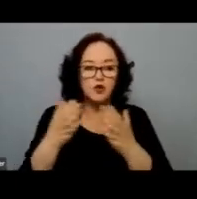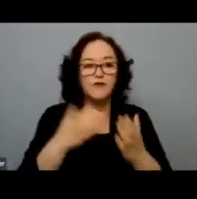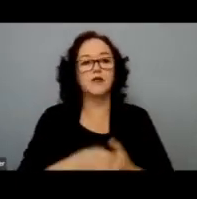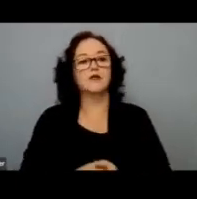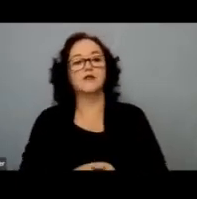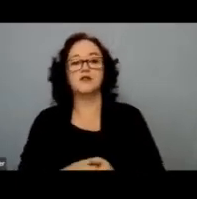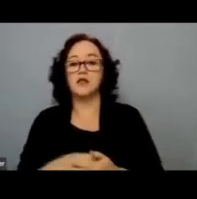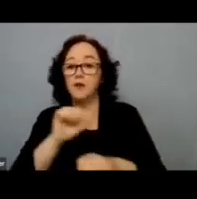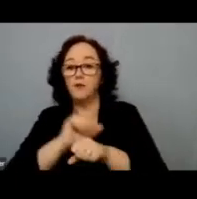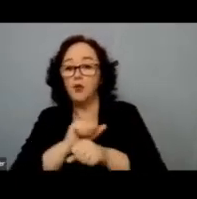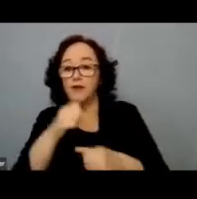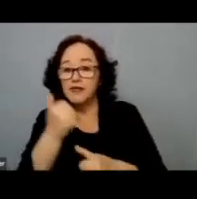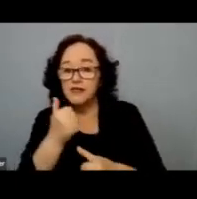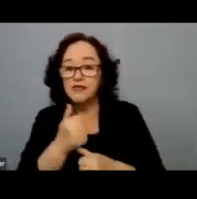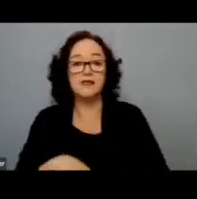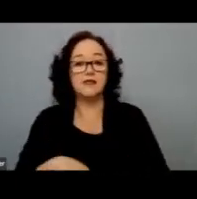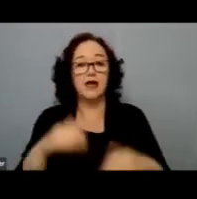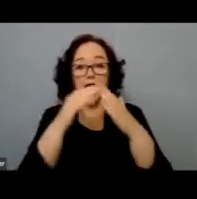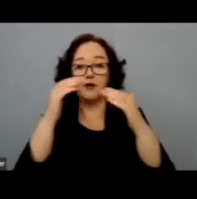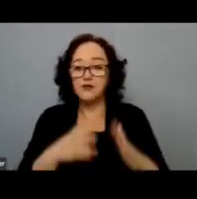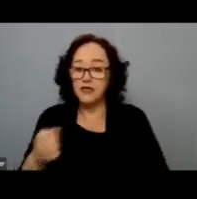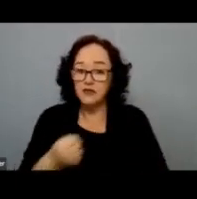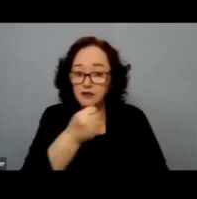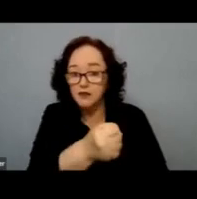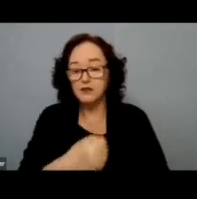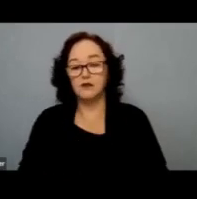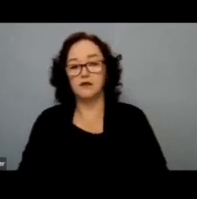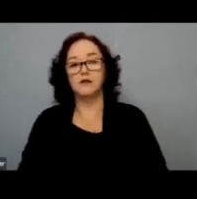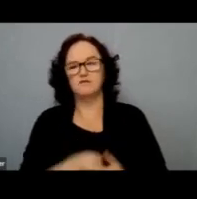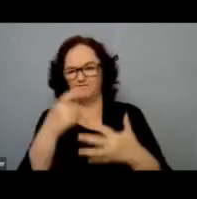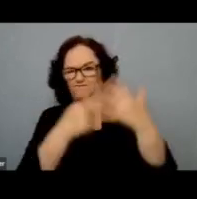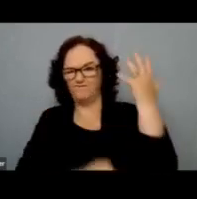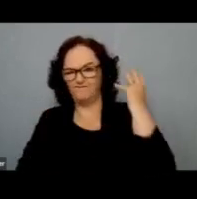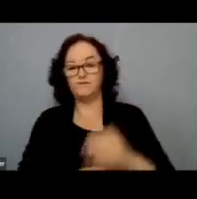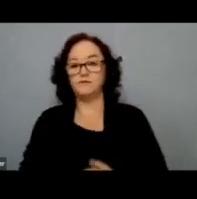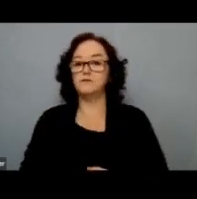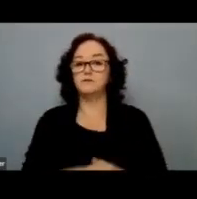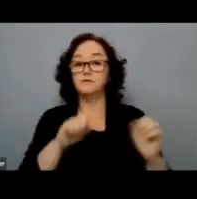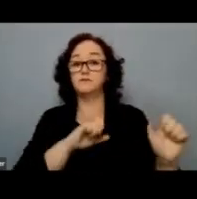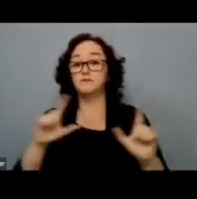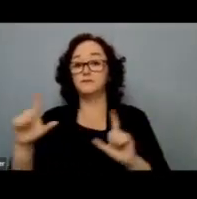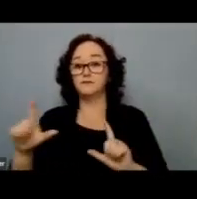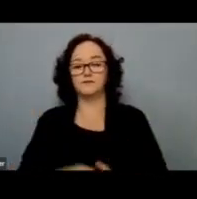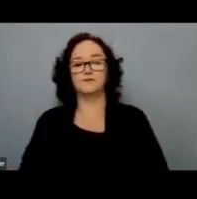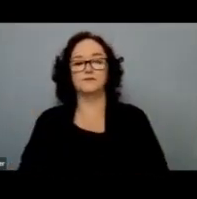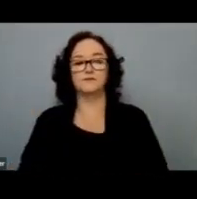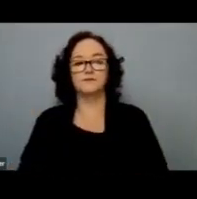and housing. Next slide. So, how